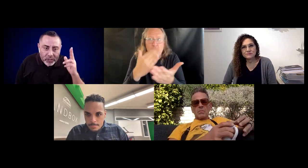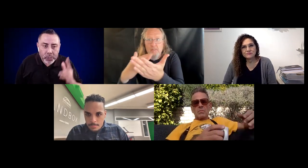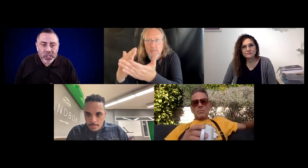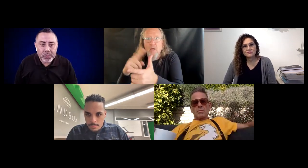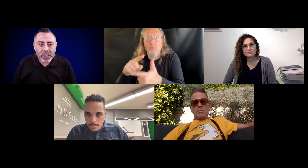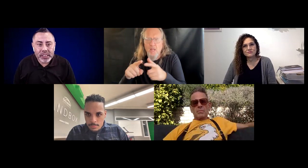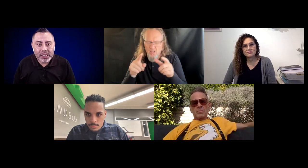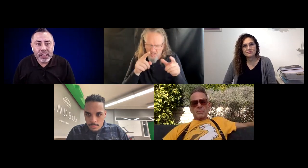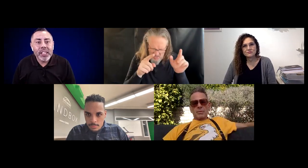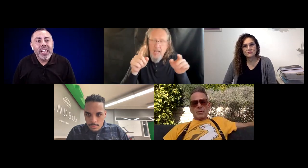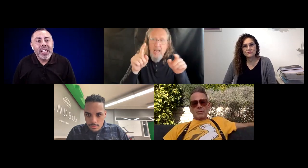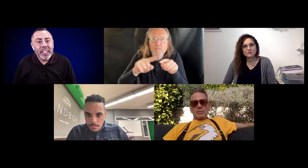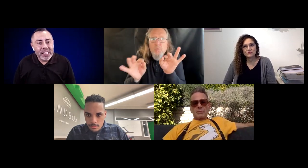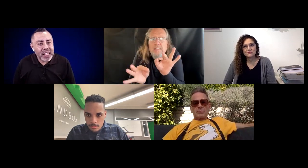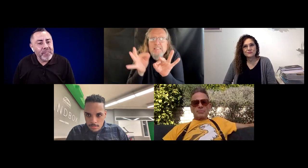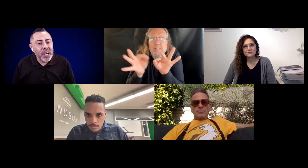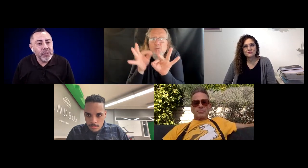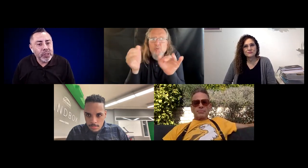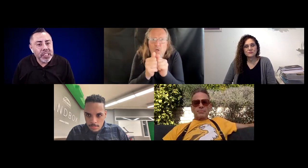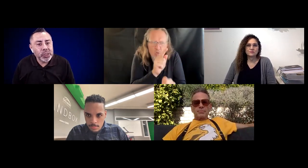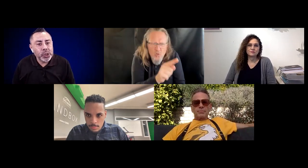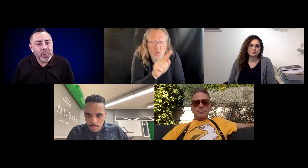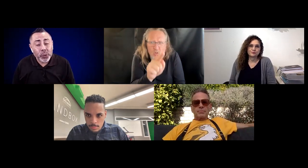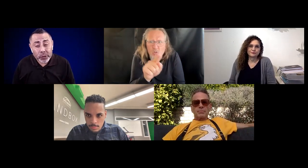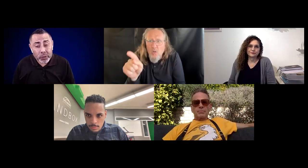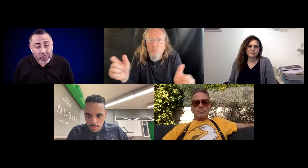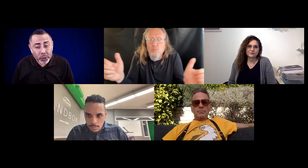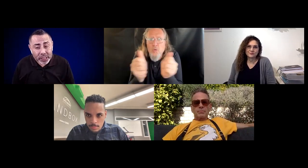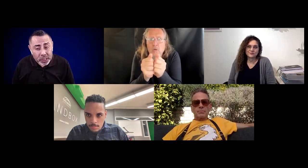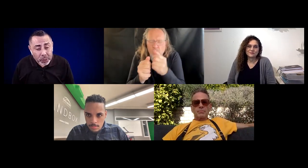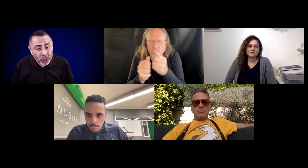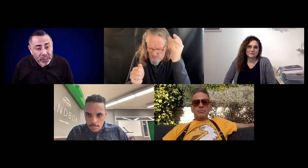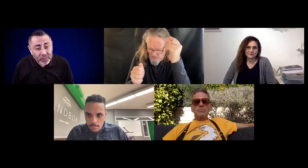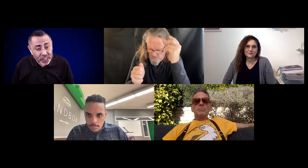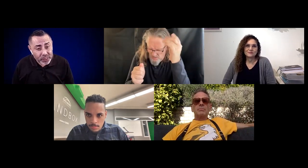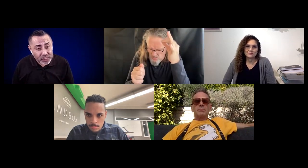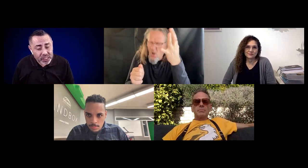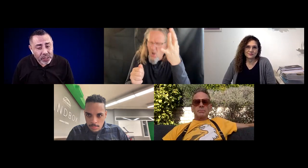Is that 5 year old deaf student going to remember each component of the utterance?